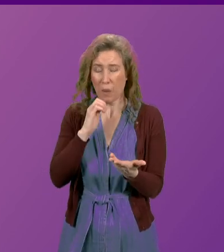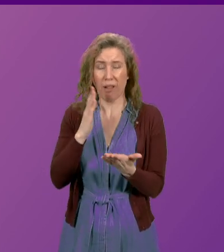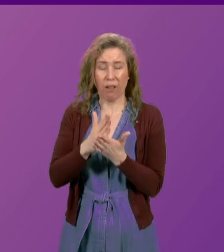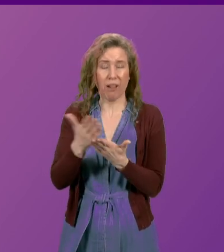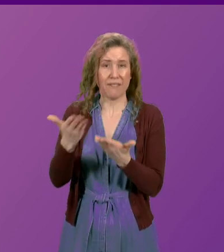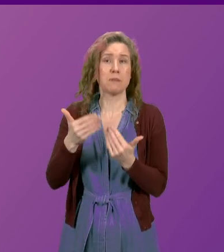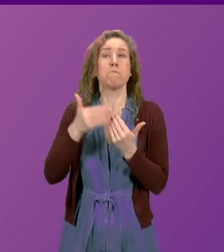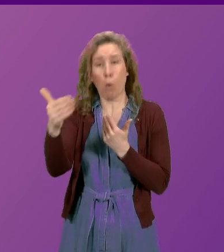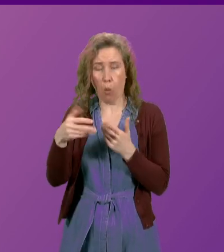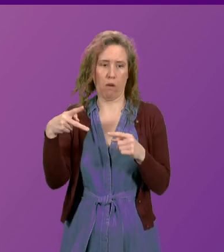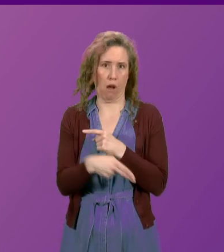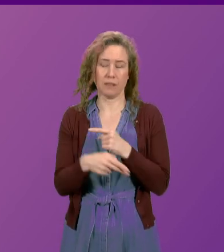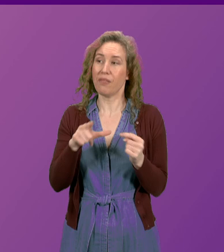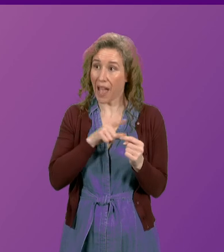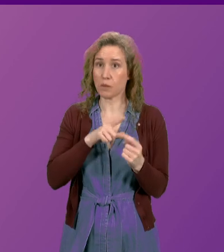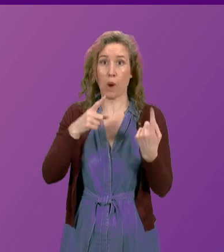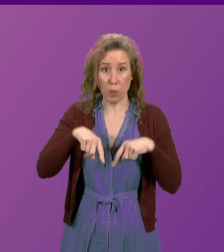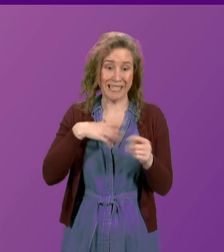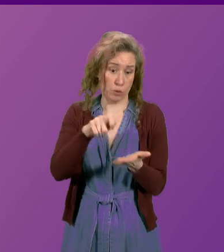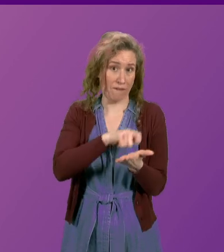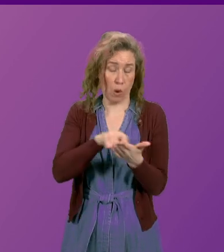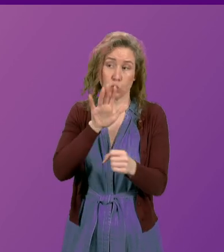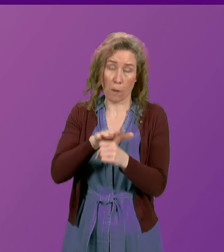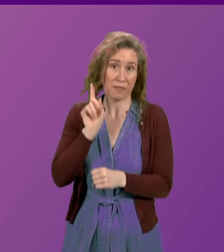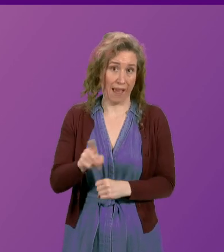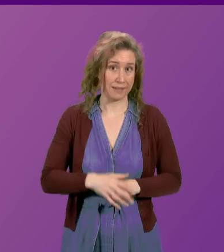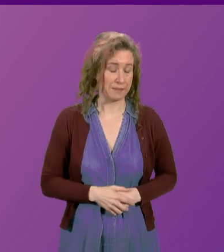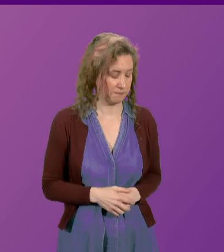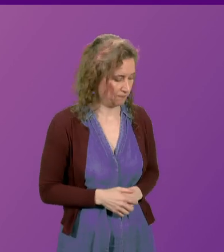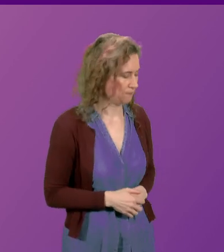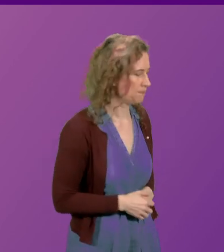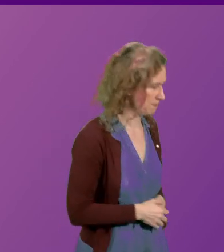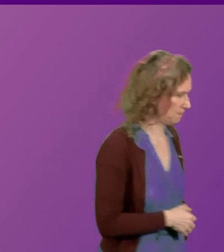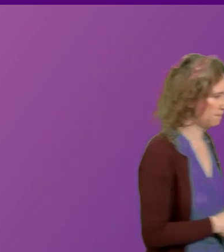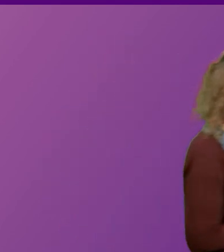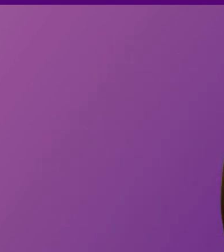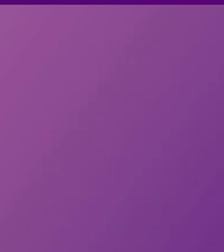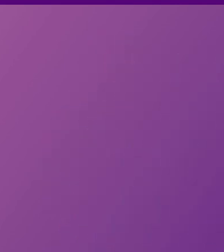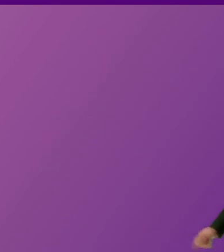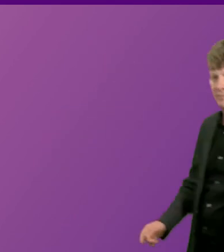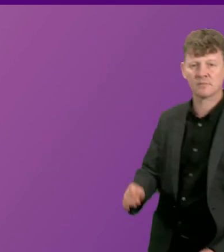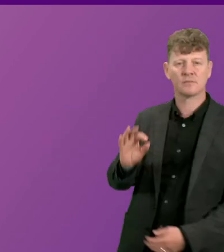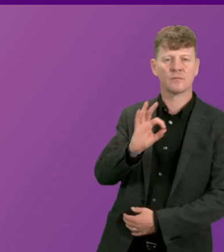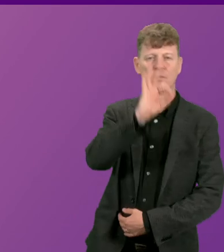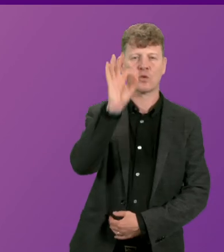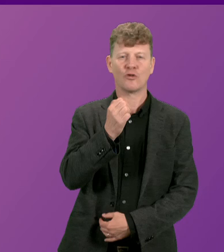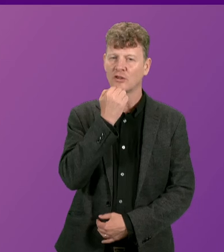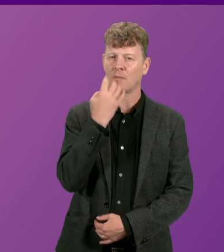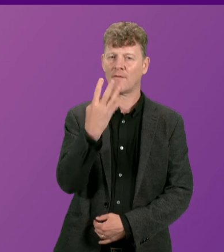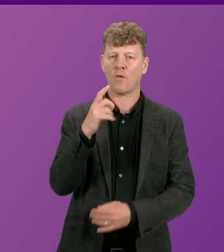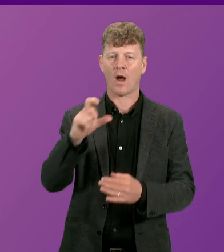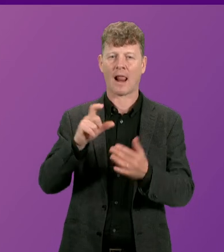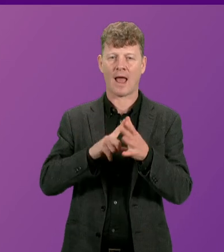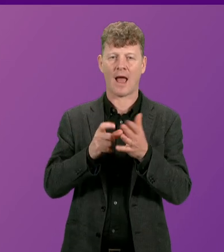We need to use our votes effectively in the election to prevent that from happening.